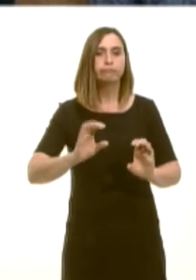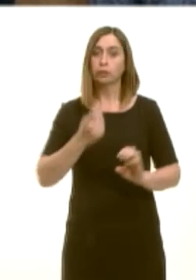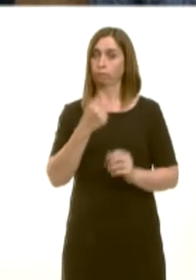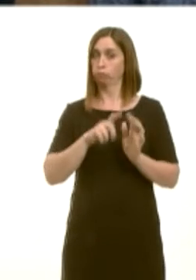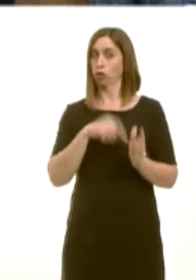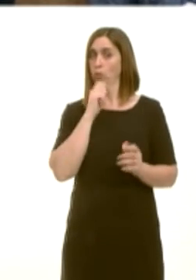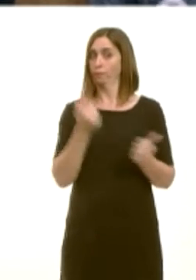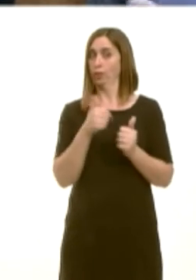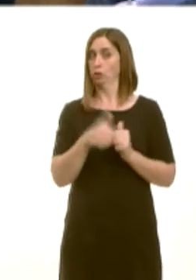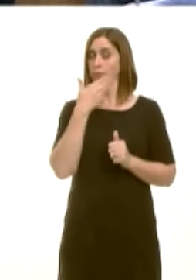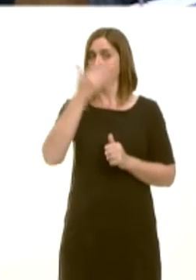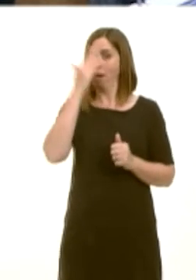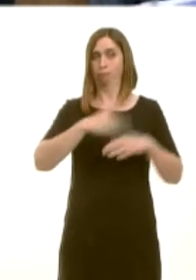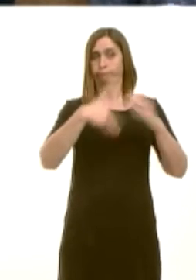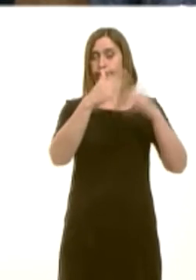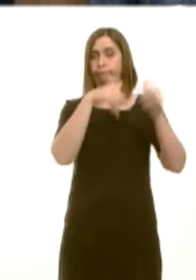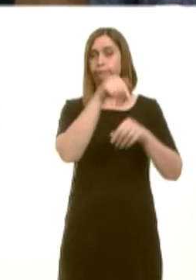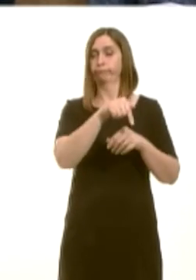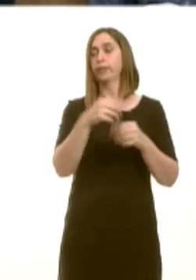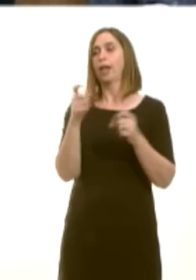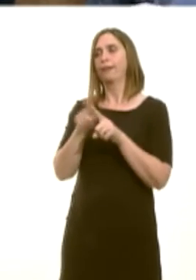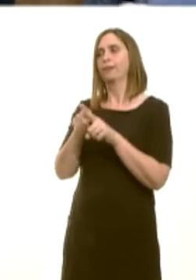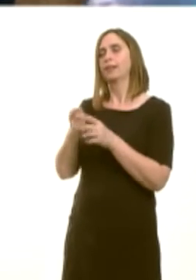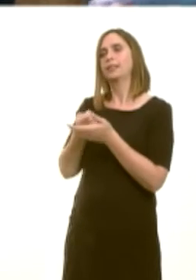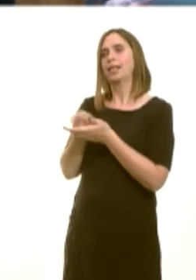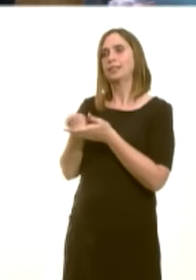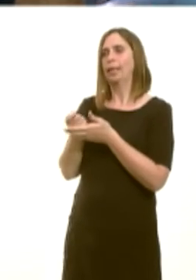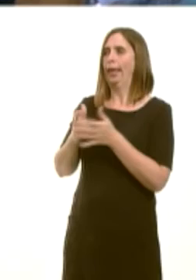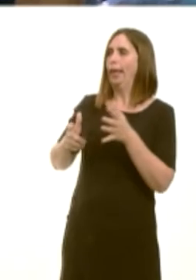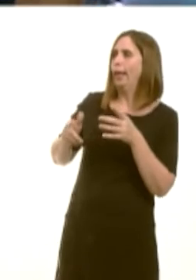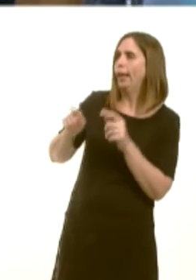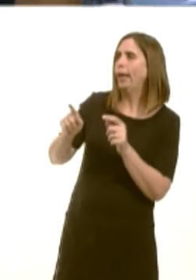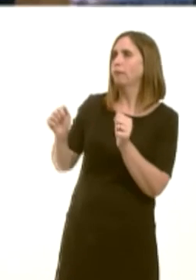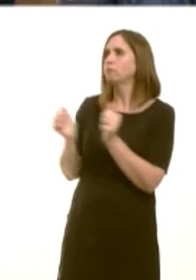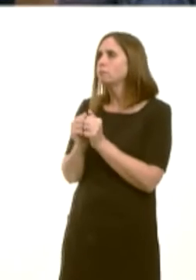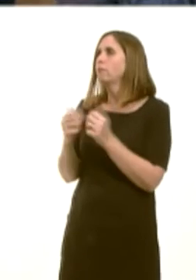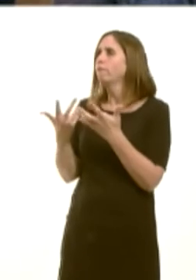We have also improved the tenancy environment for fully mutual housing organisations in